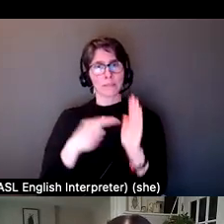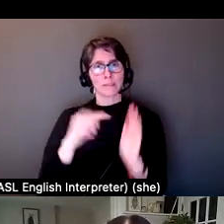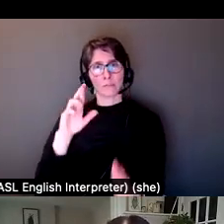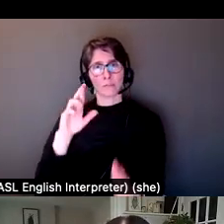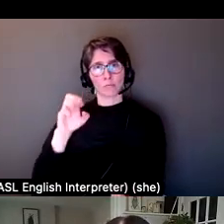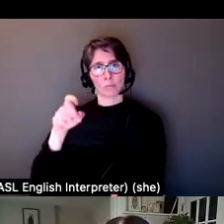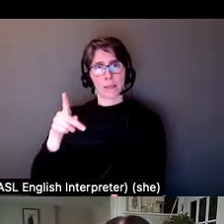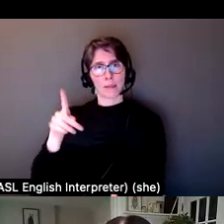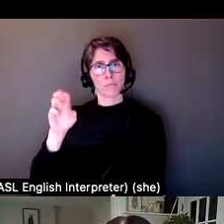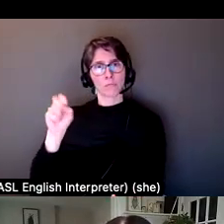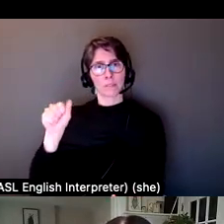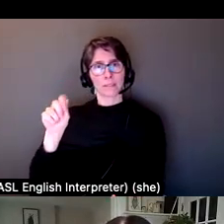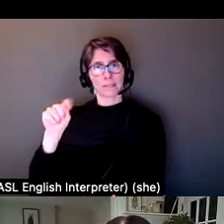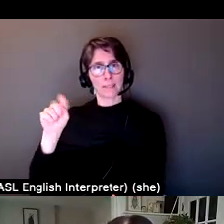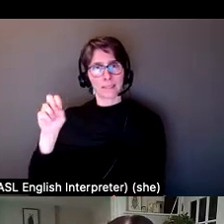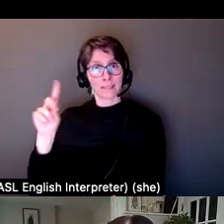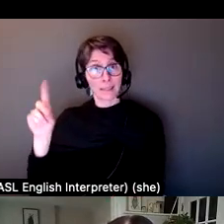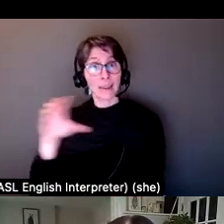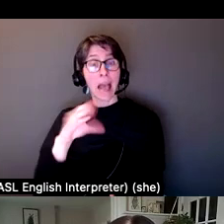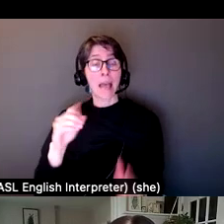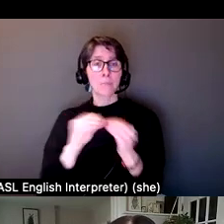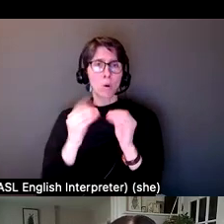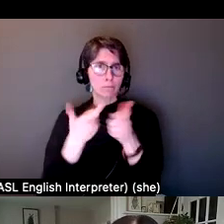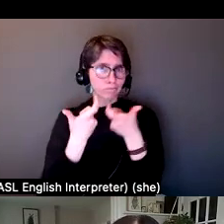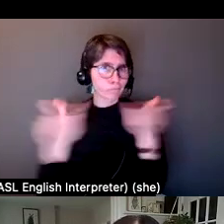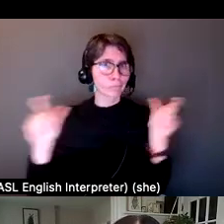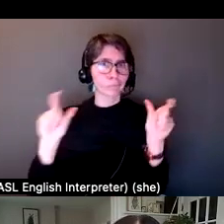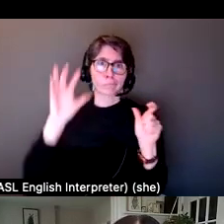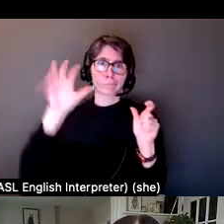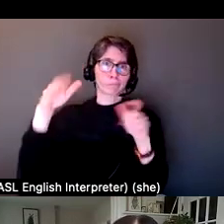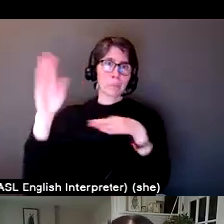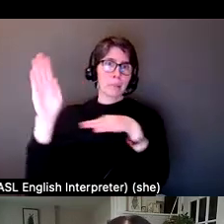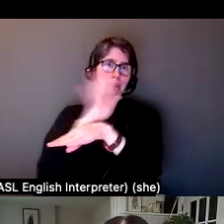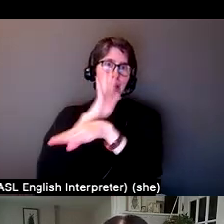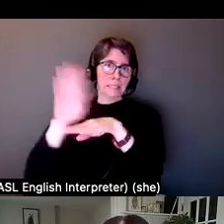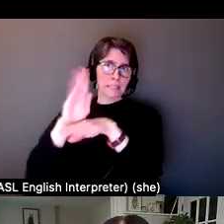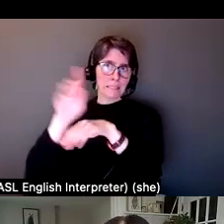so we can have just a more accurate picture of the industry. And I think in the meantime,